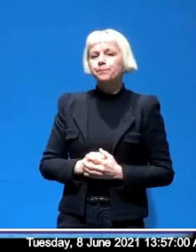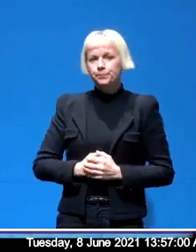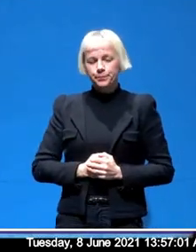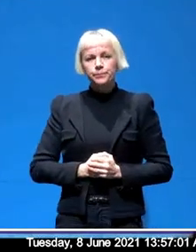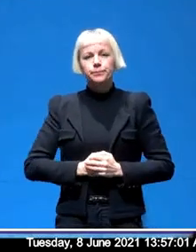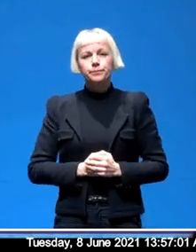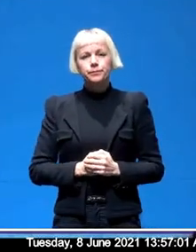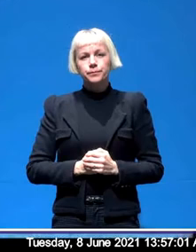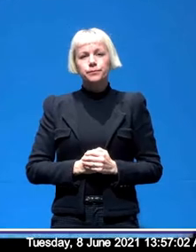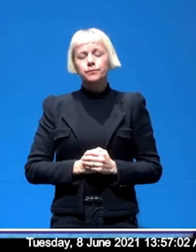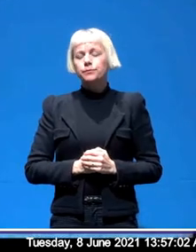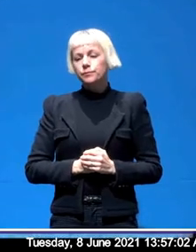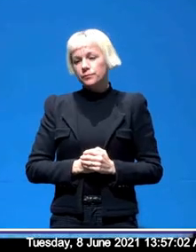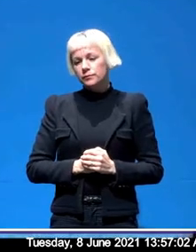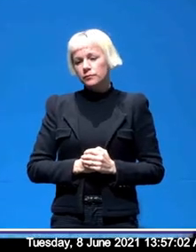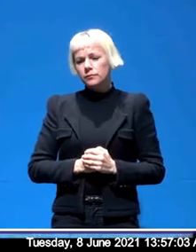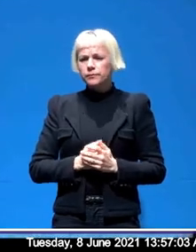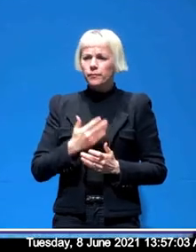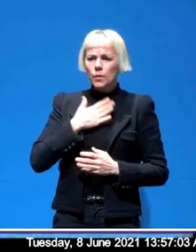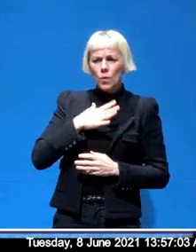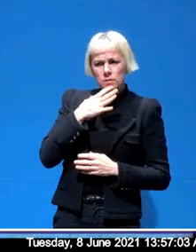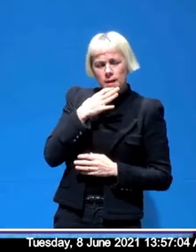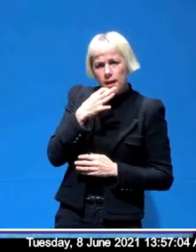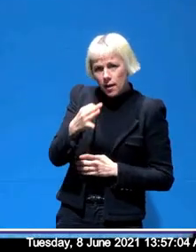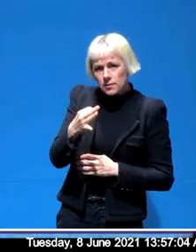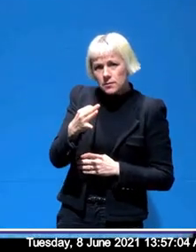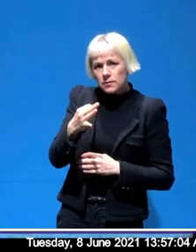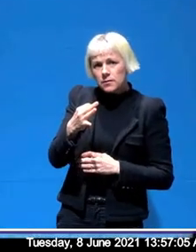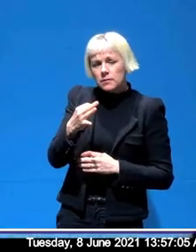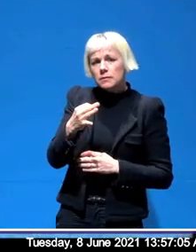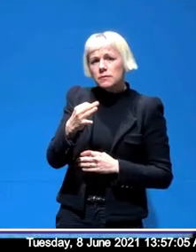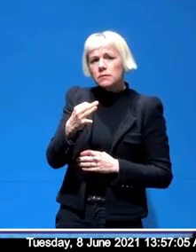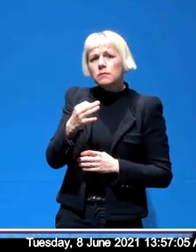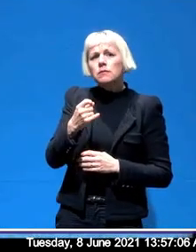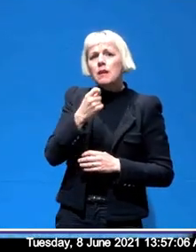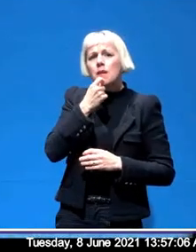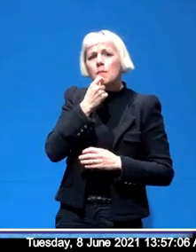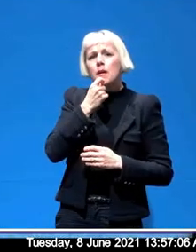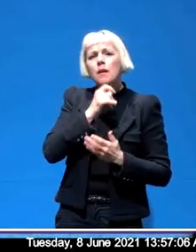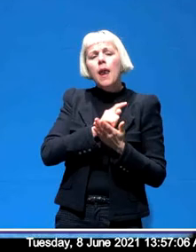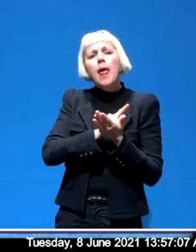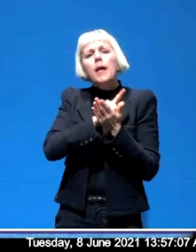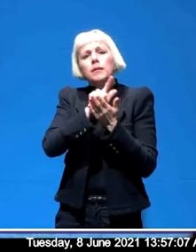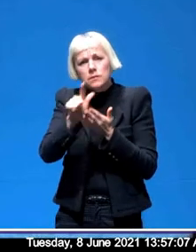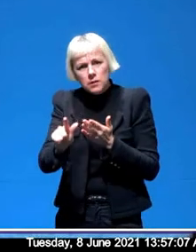I want to move on to ask you about a little bit later, in October 2018.